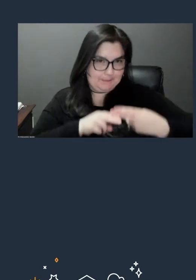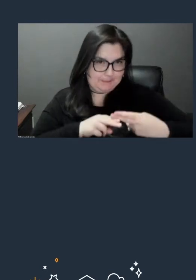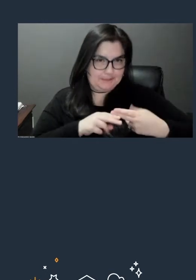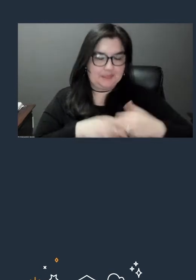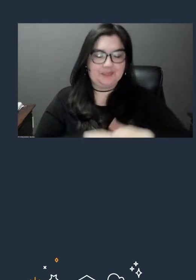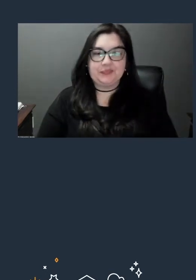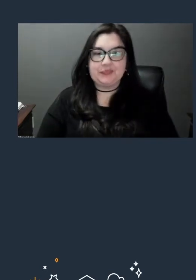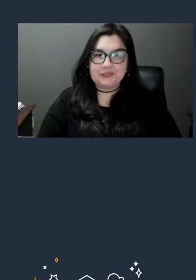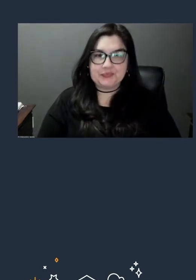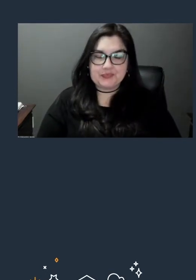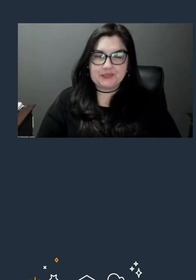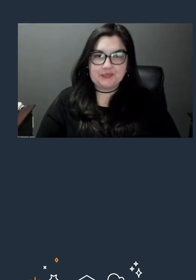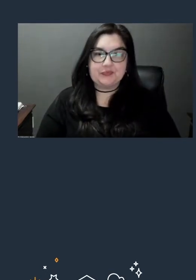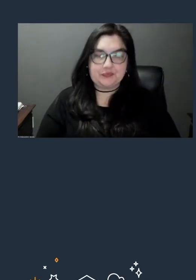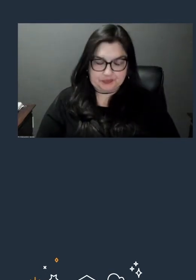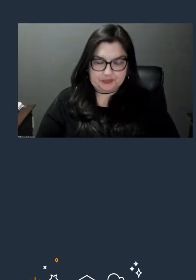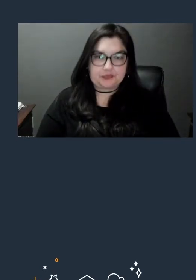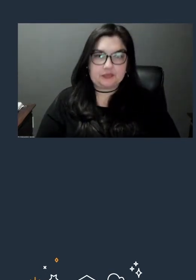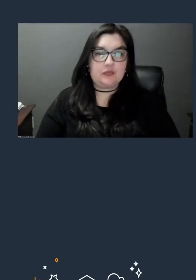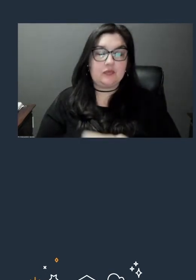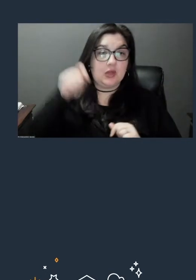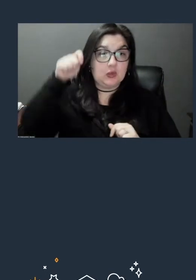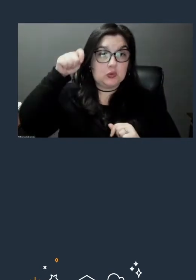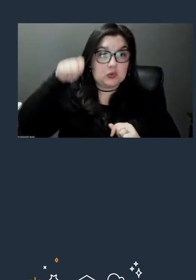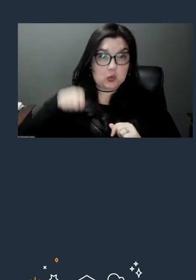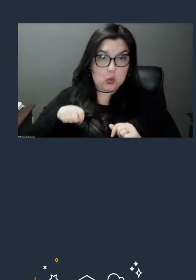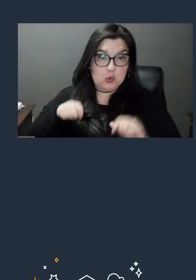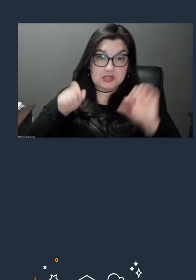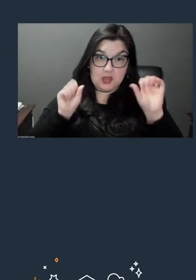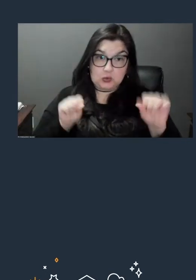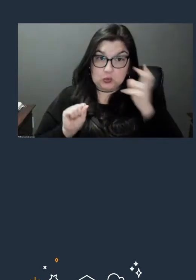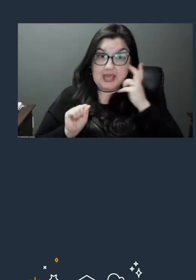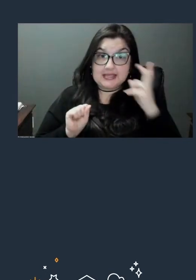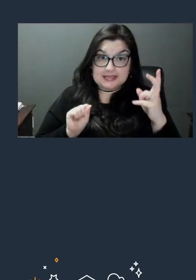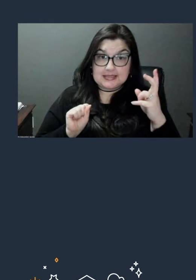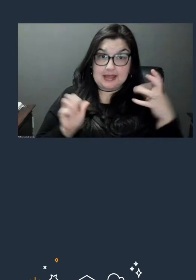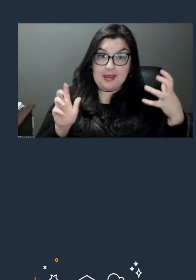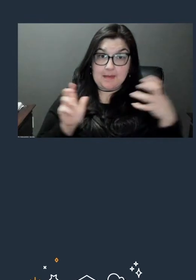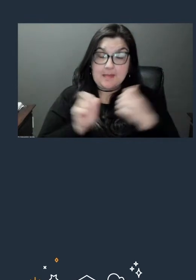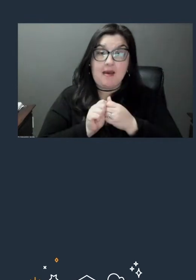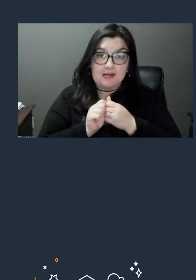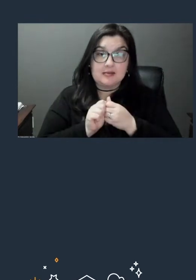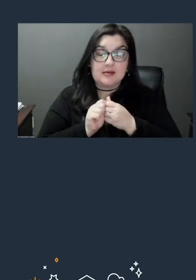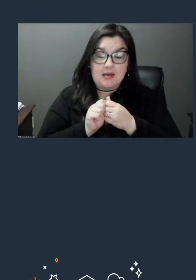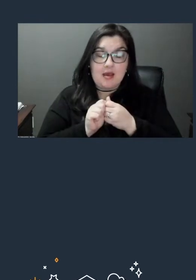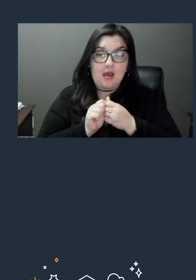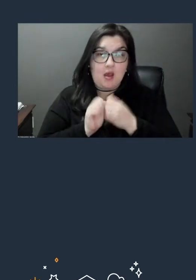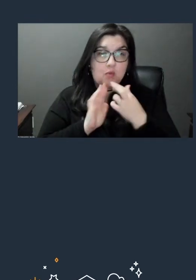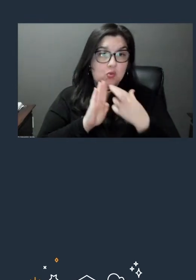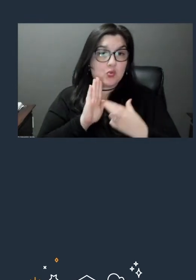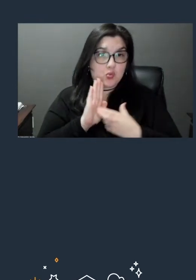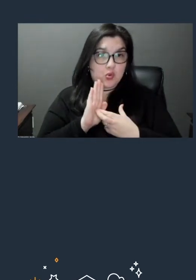If you scroll down, you can see the backup rule applied to this backup plan. Let's see what is in there.